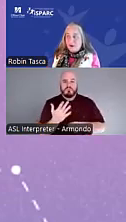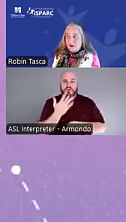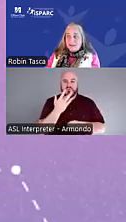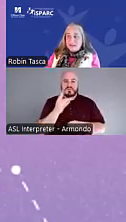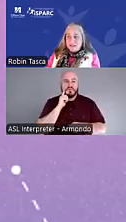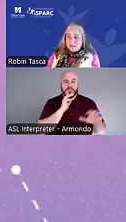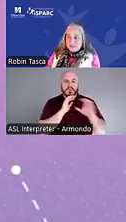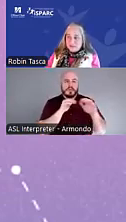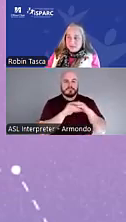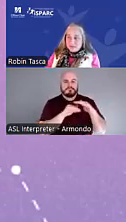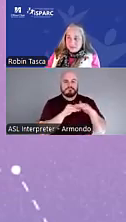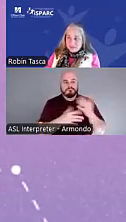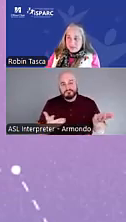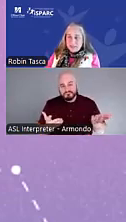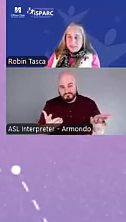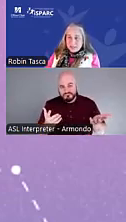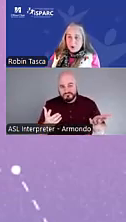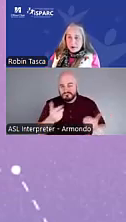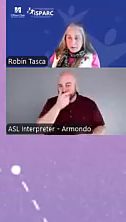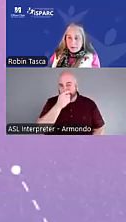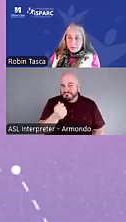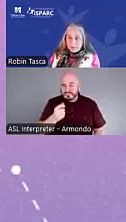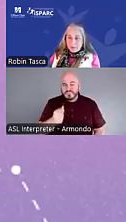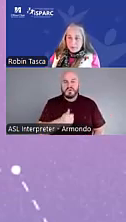So that is another reason why it's so important.